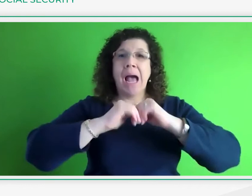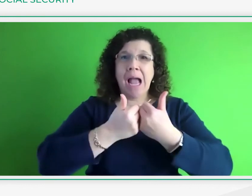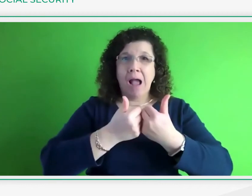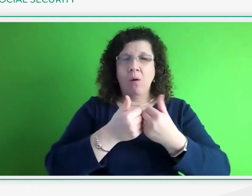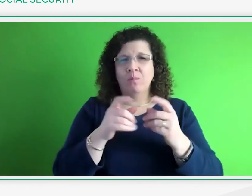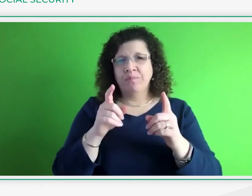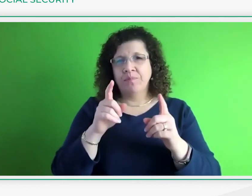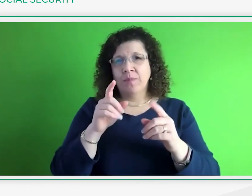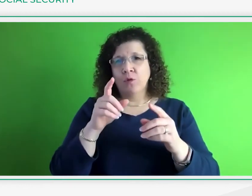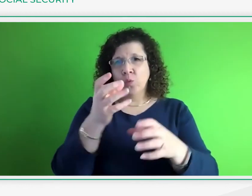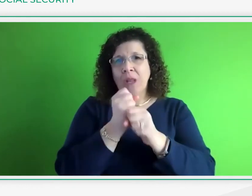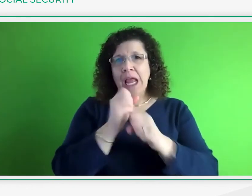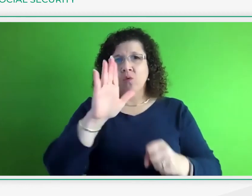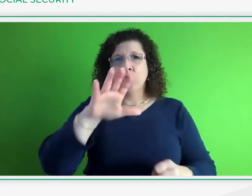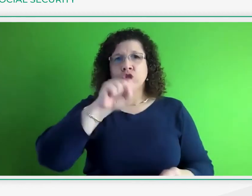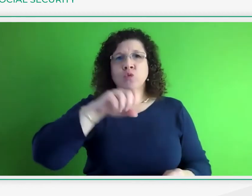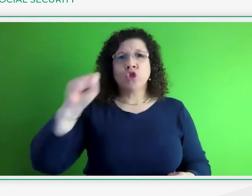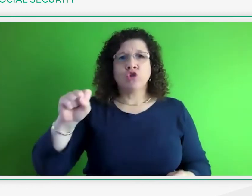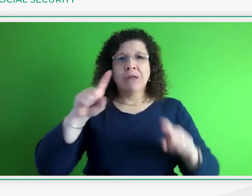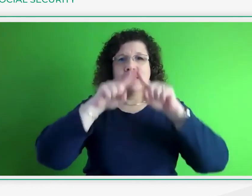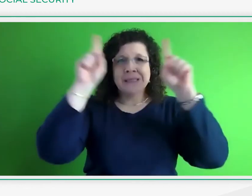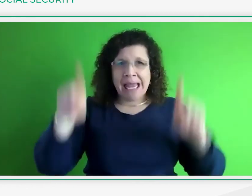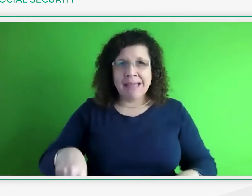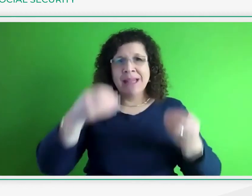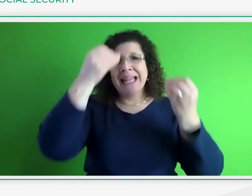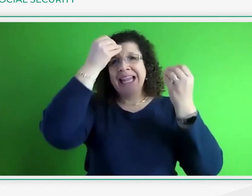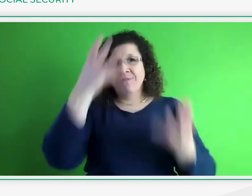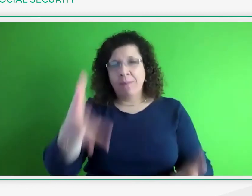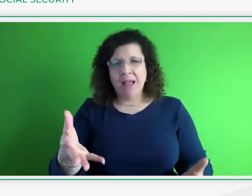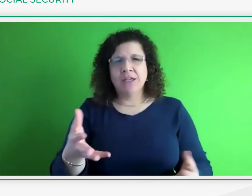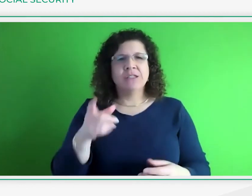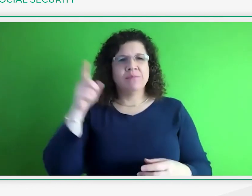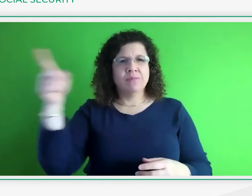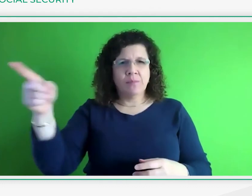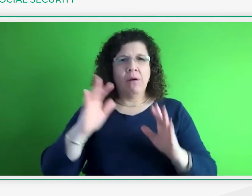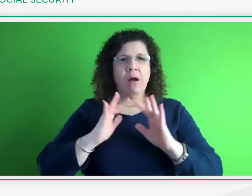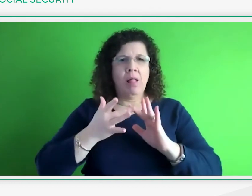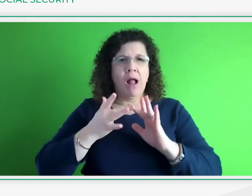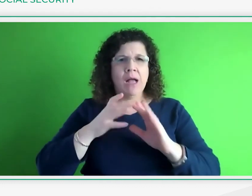So how do you get your Social Security information and your statement?